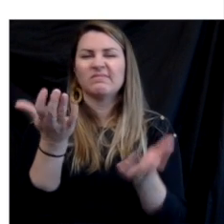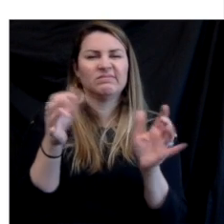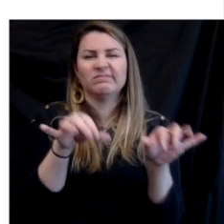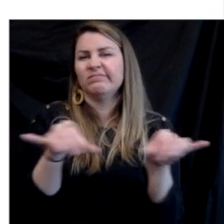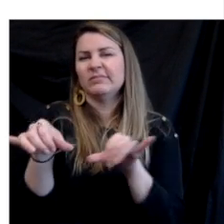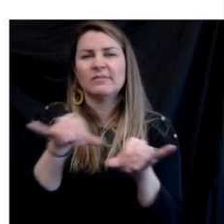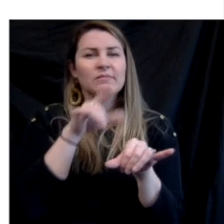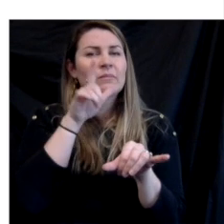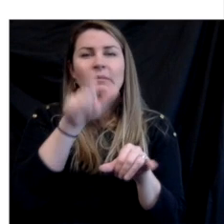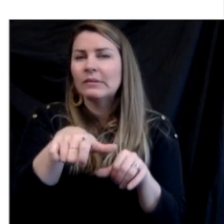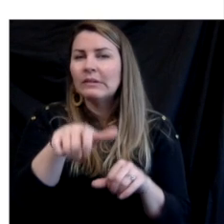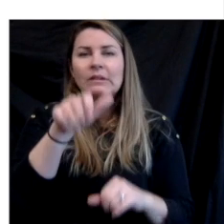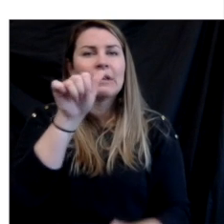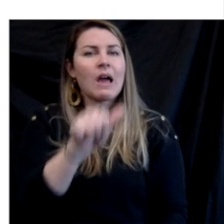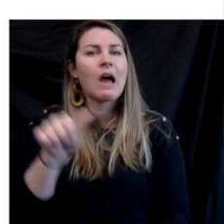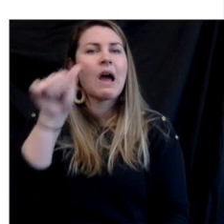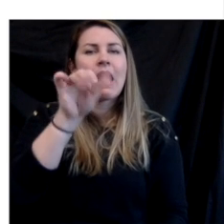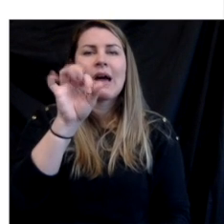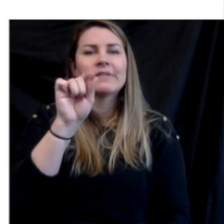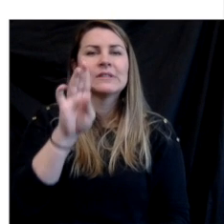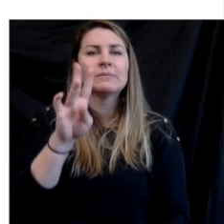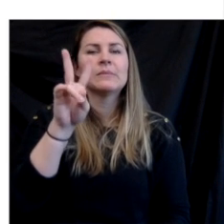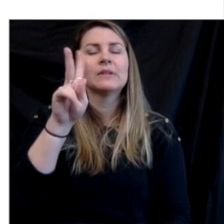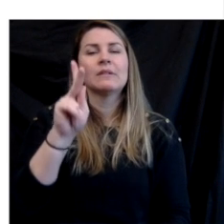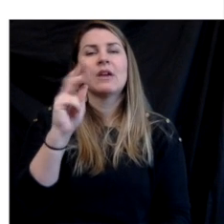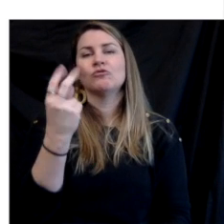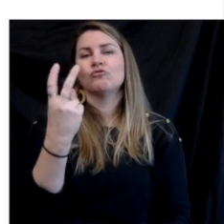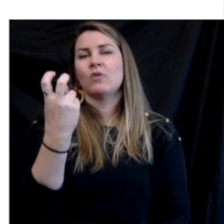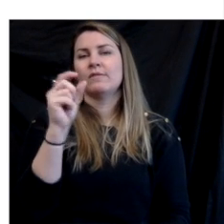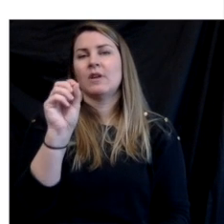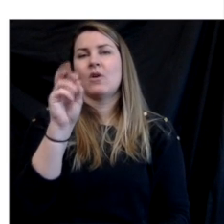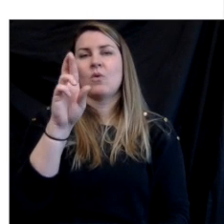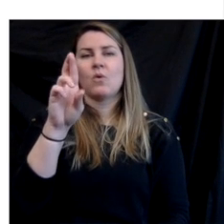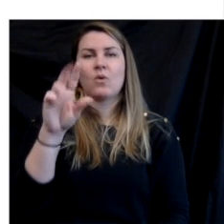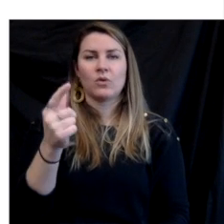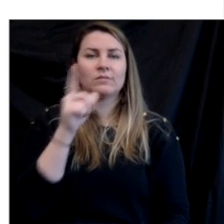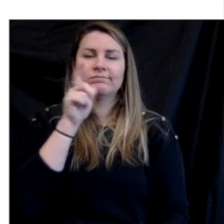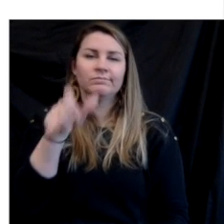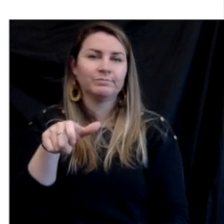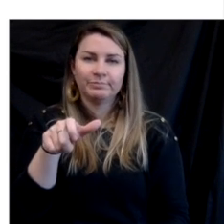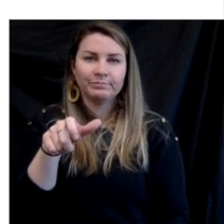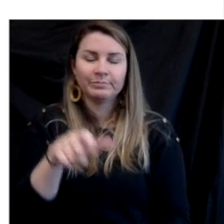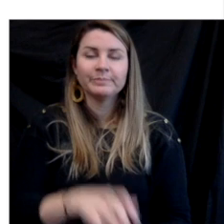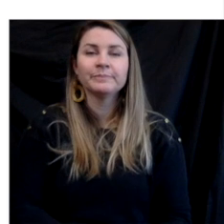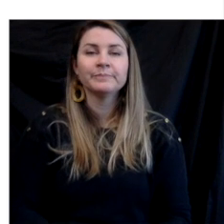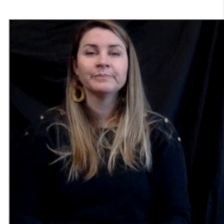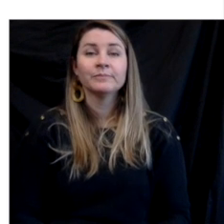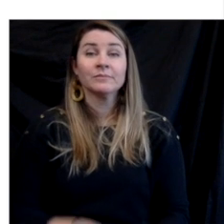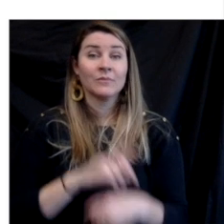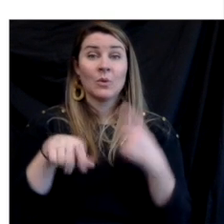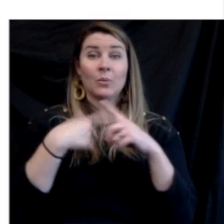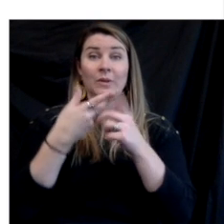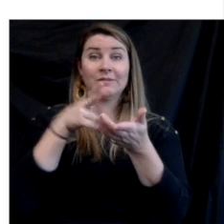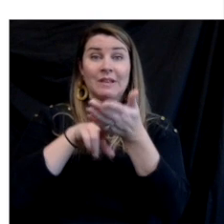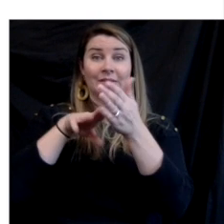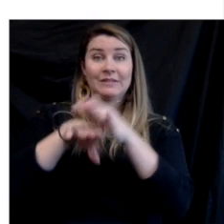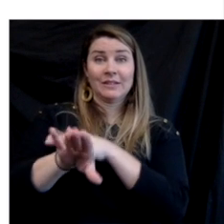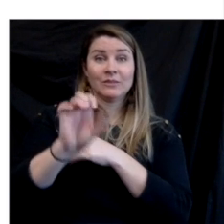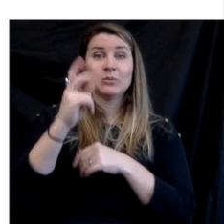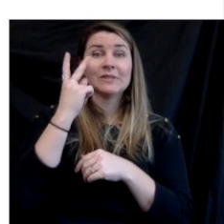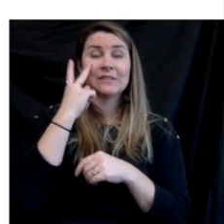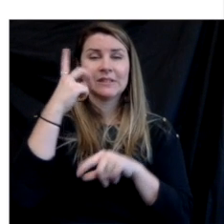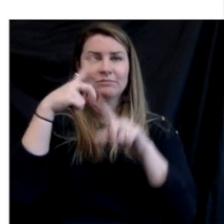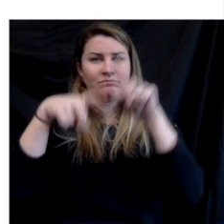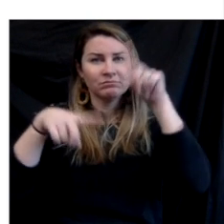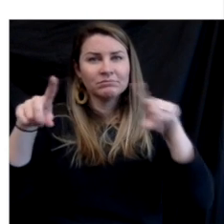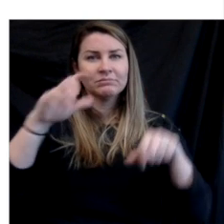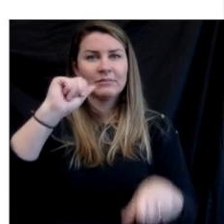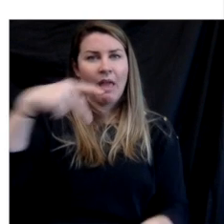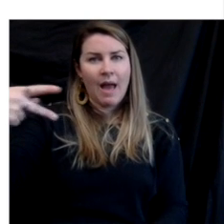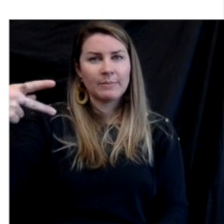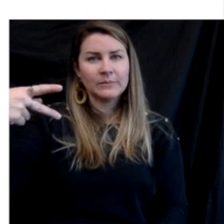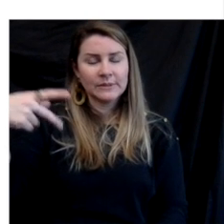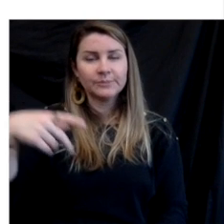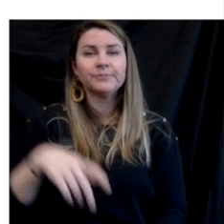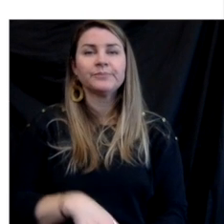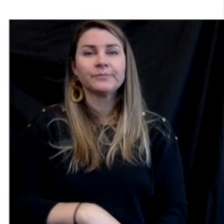and their password. The username, again, does not need the @fsdbk12.org section. Once you sign in,